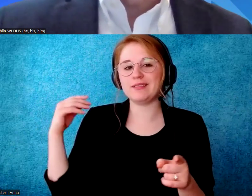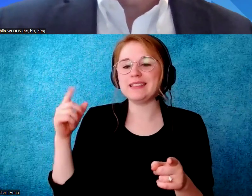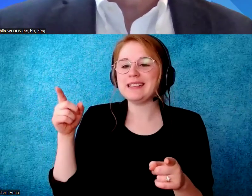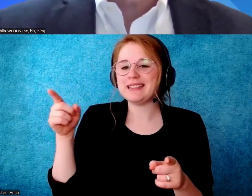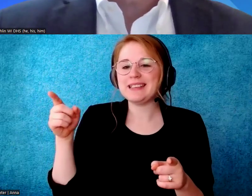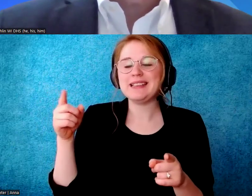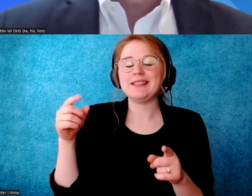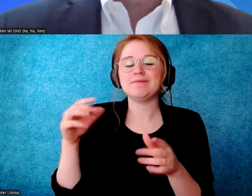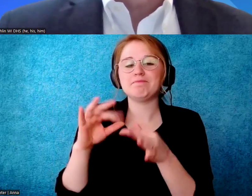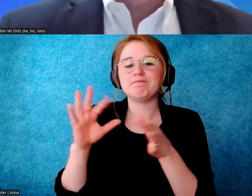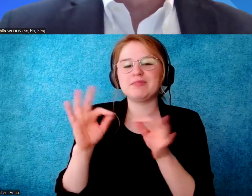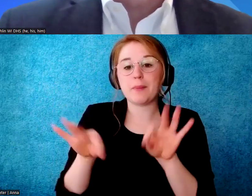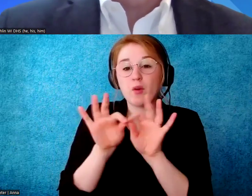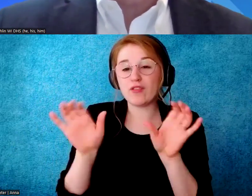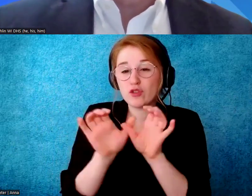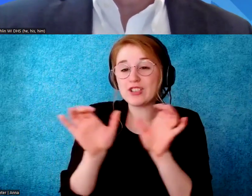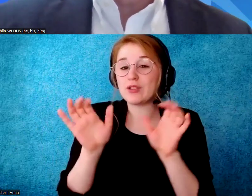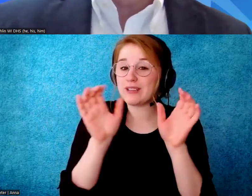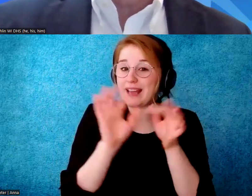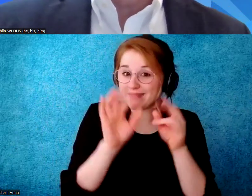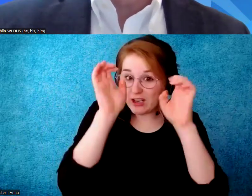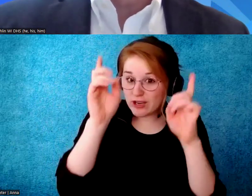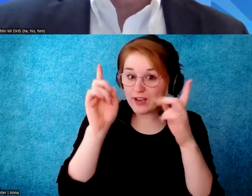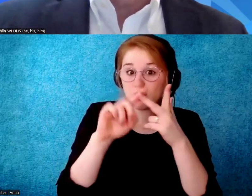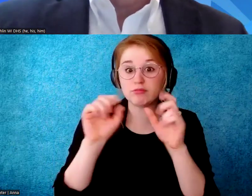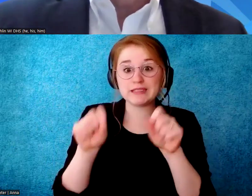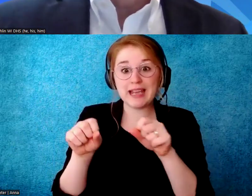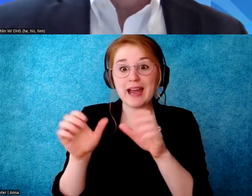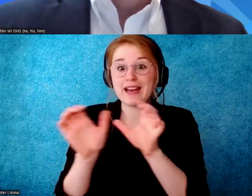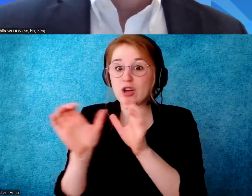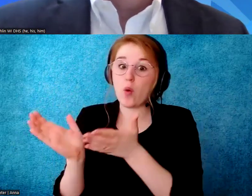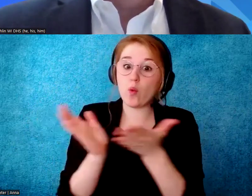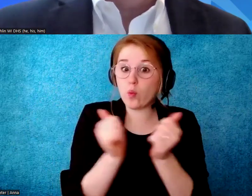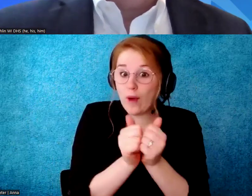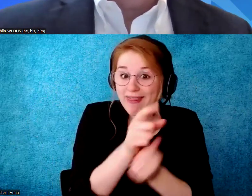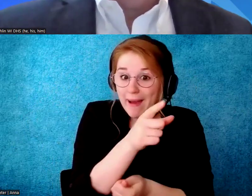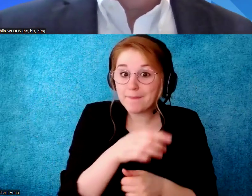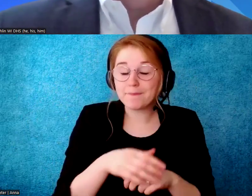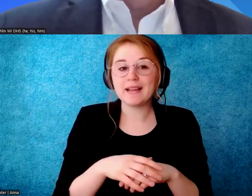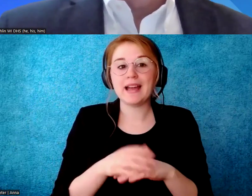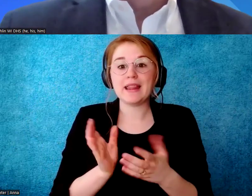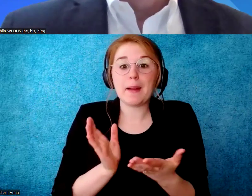the importance of credentialing and education. And people can take their credentials with them and they take it on their career pathway.